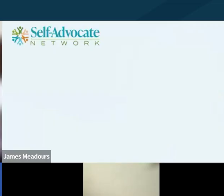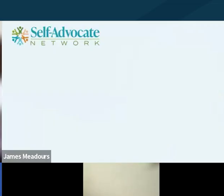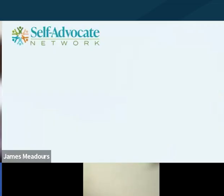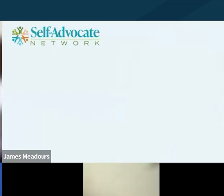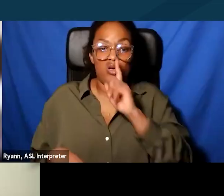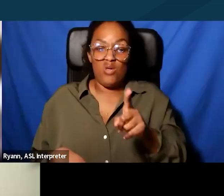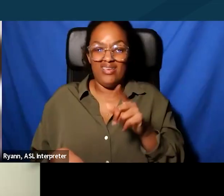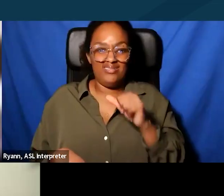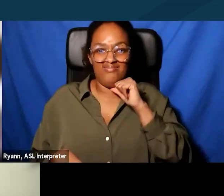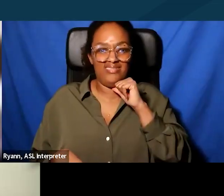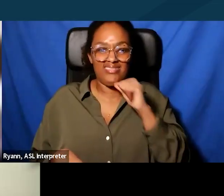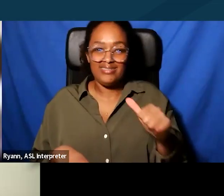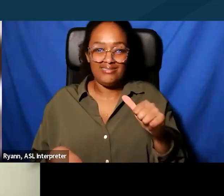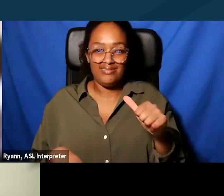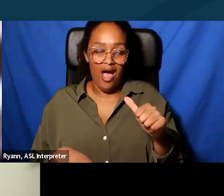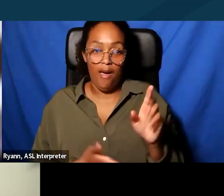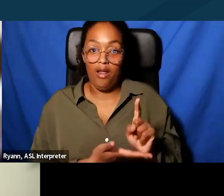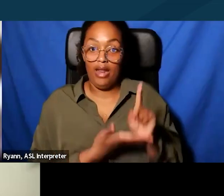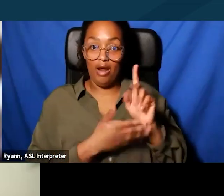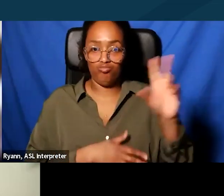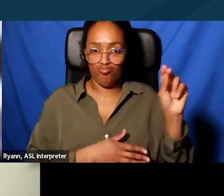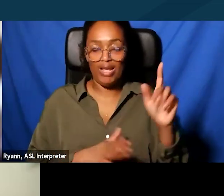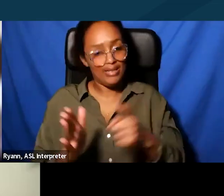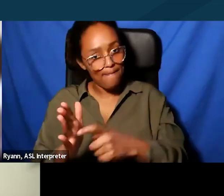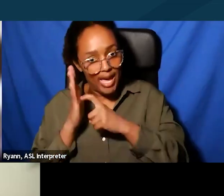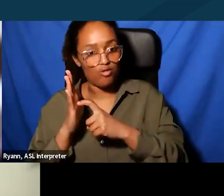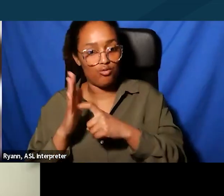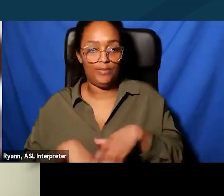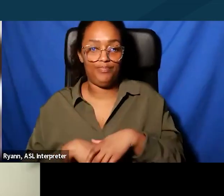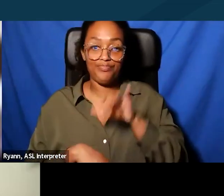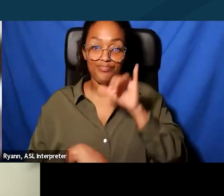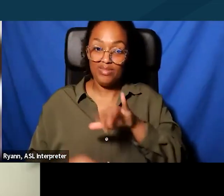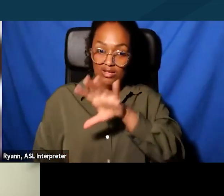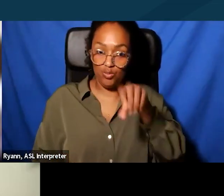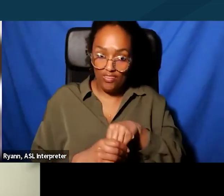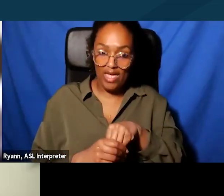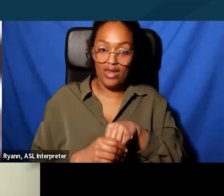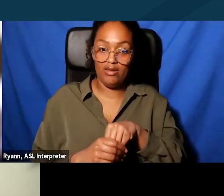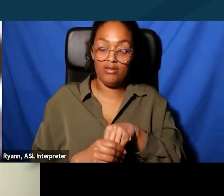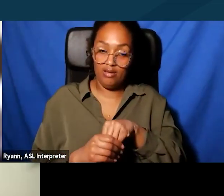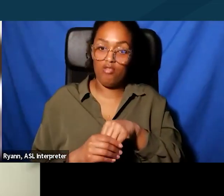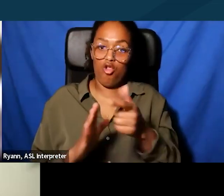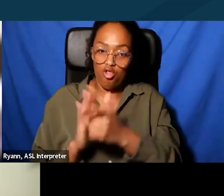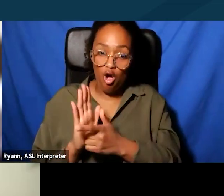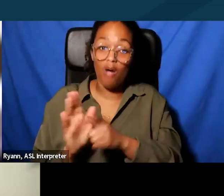thing where, like, one type of institution is literally baked into the law that is required.